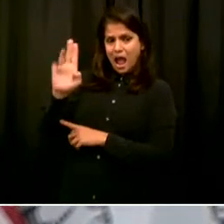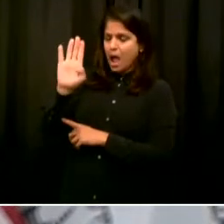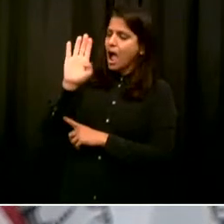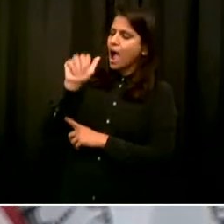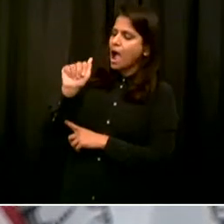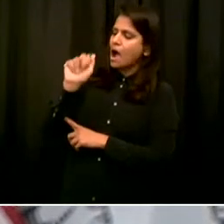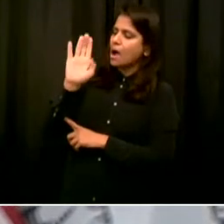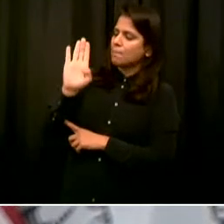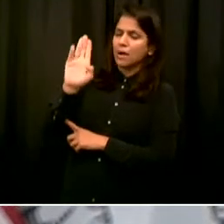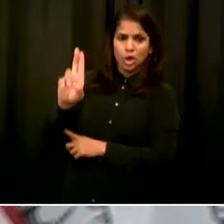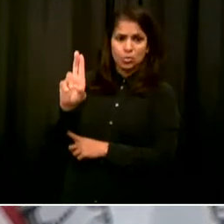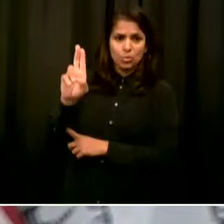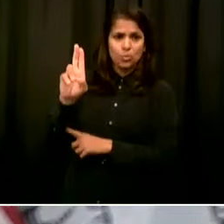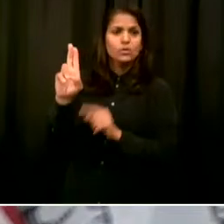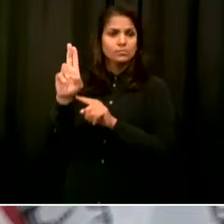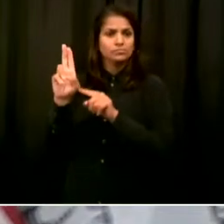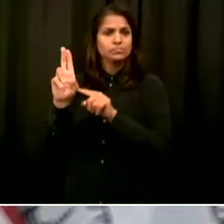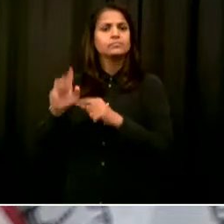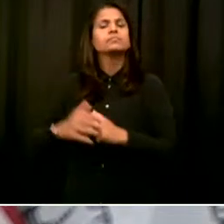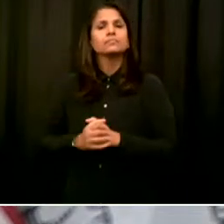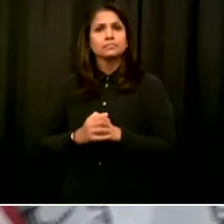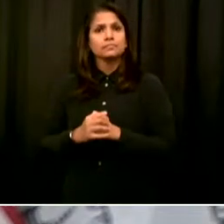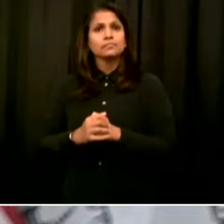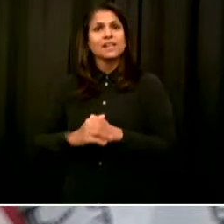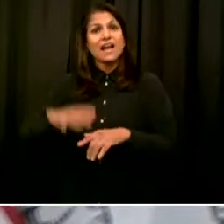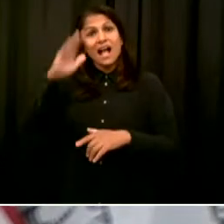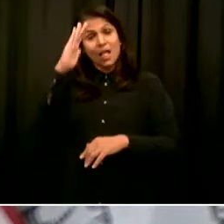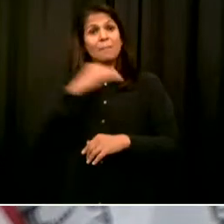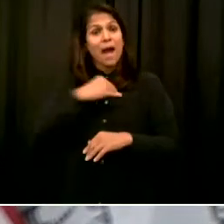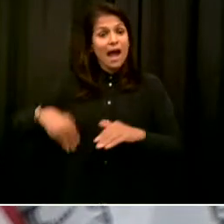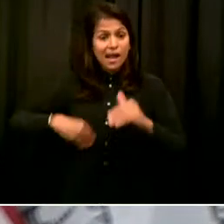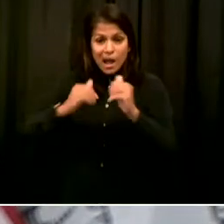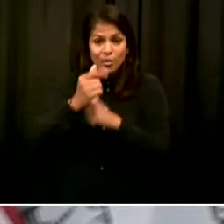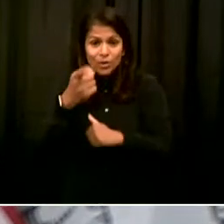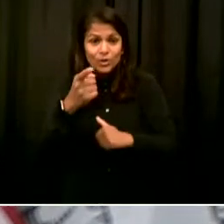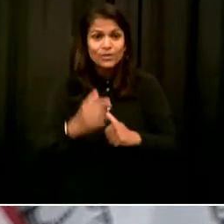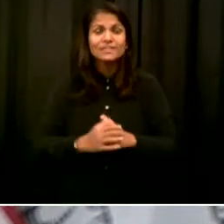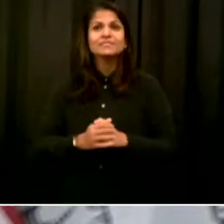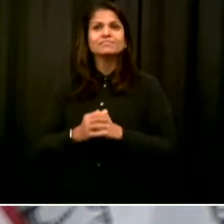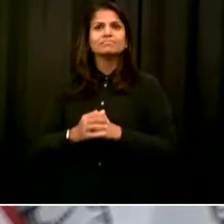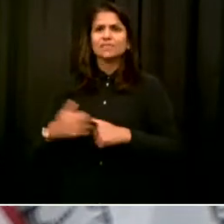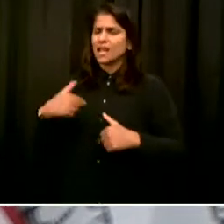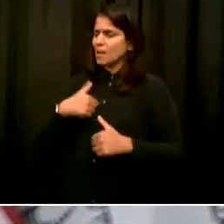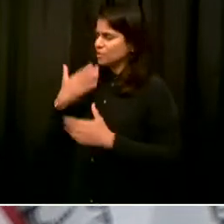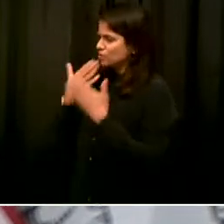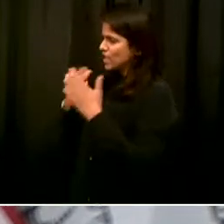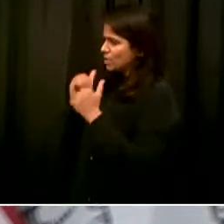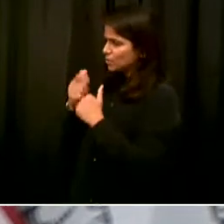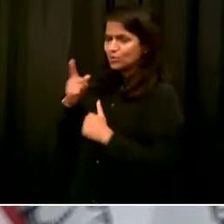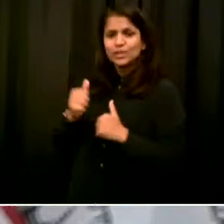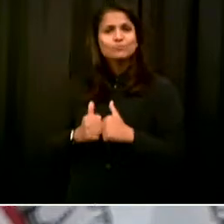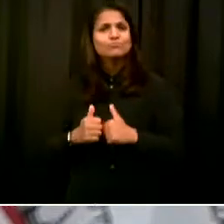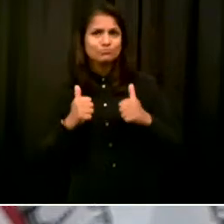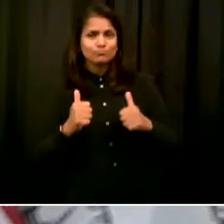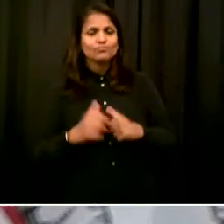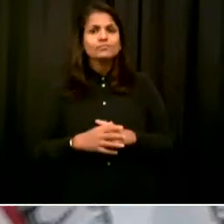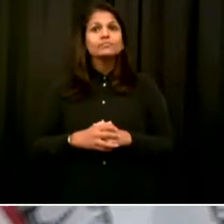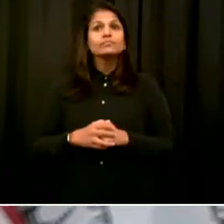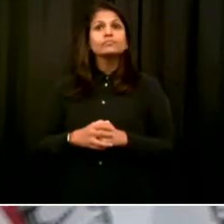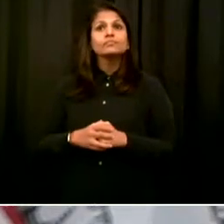THE LAST QUESTION OF THEHE D. Reporter: HI MAYAYRO, HOW AR